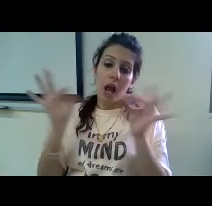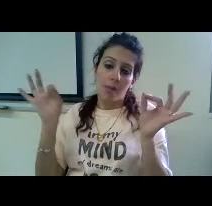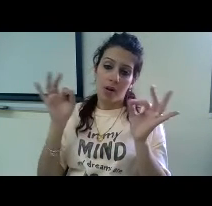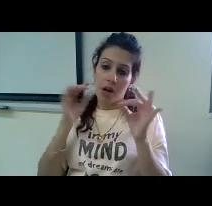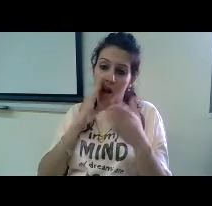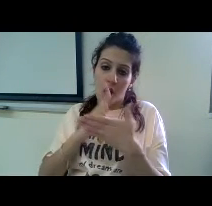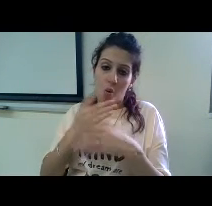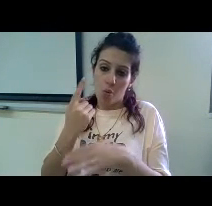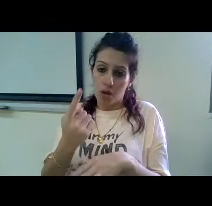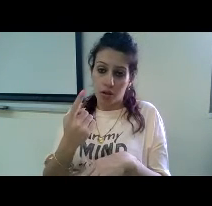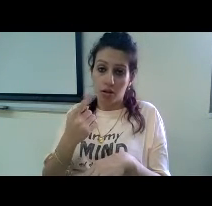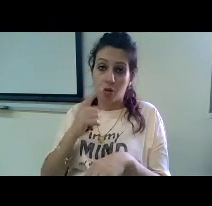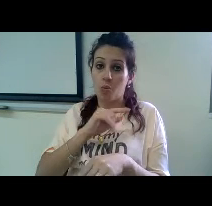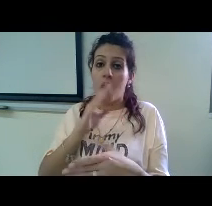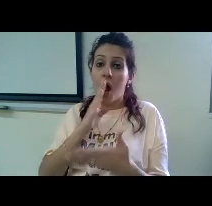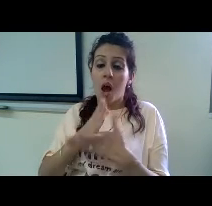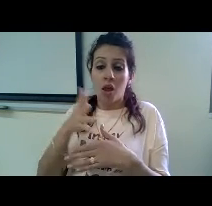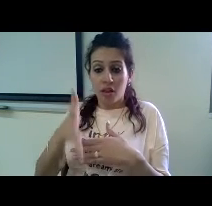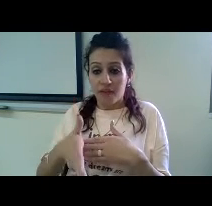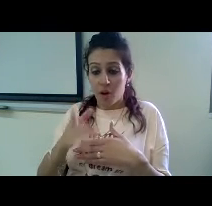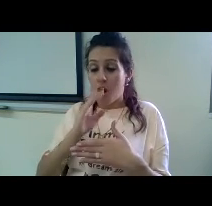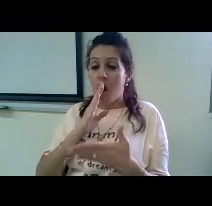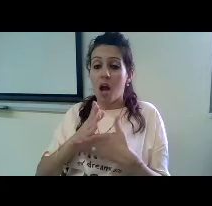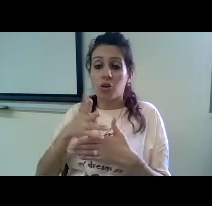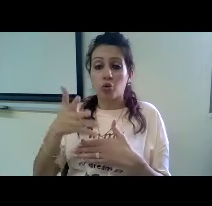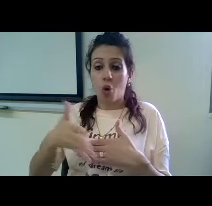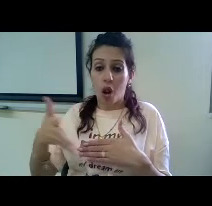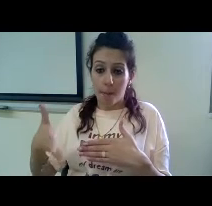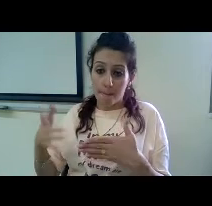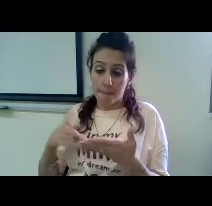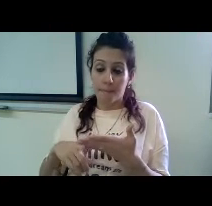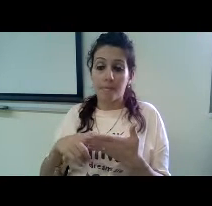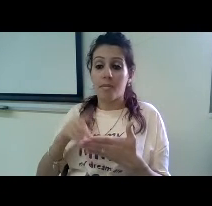which means that teacher or parents cannot do it alone.